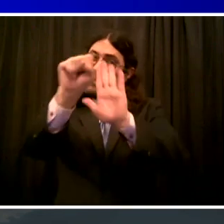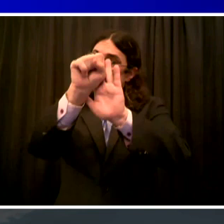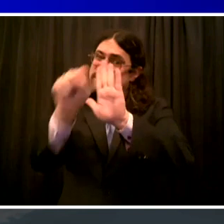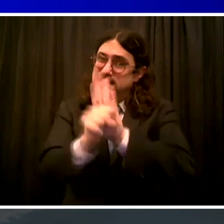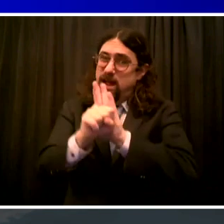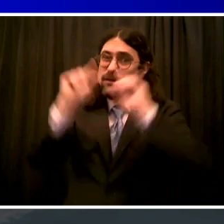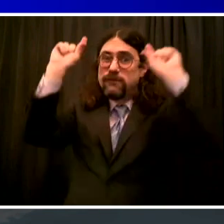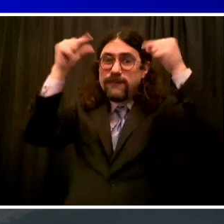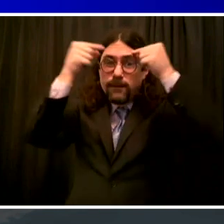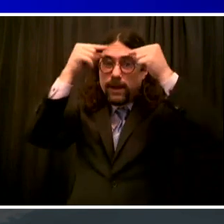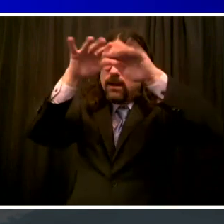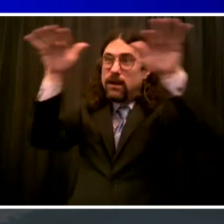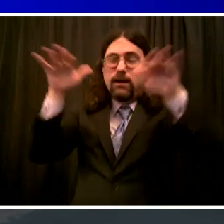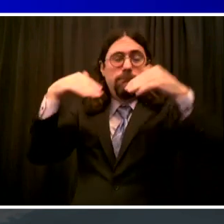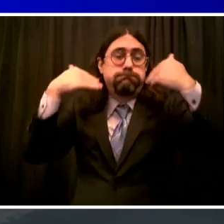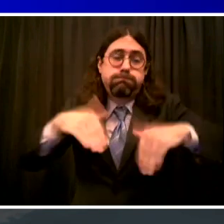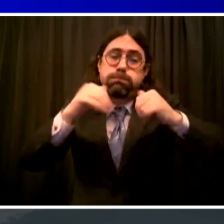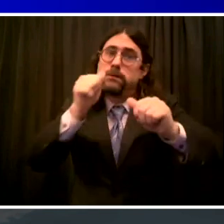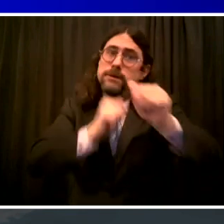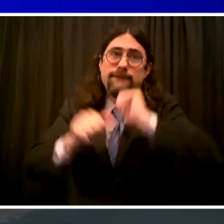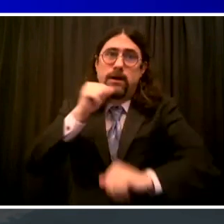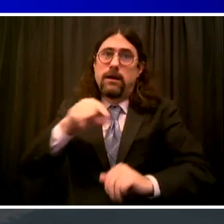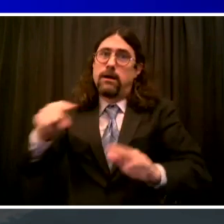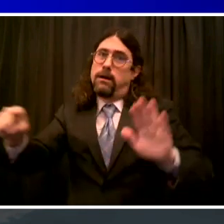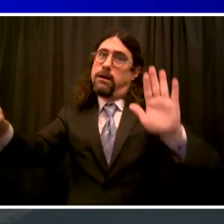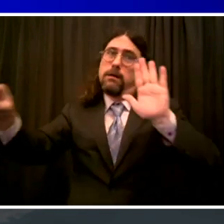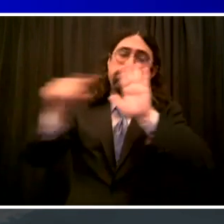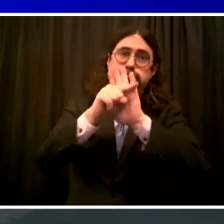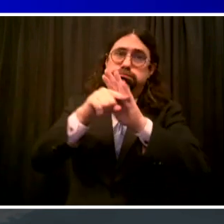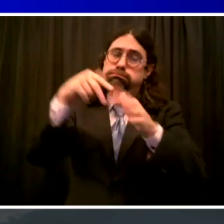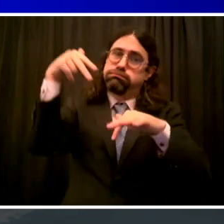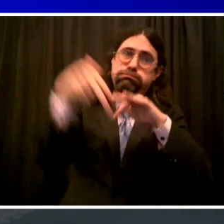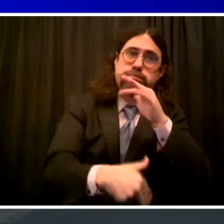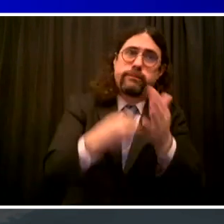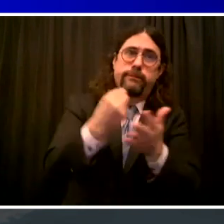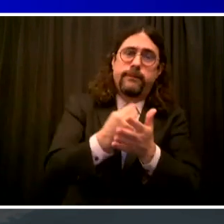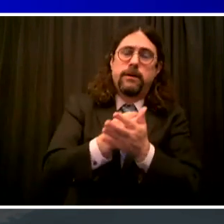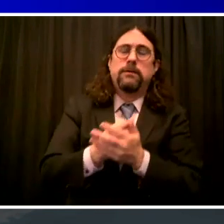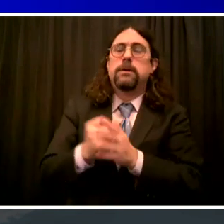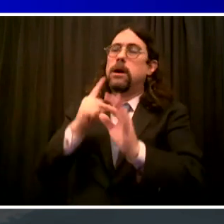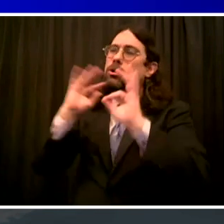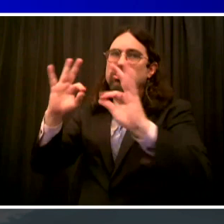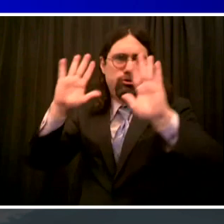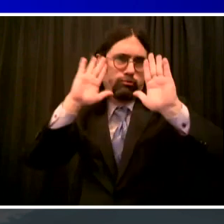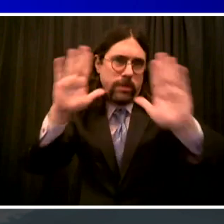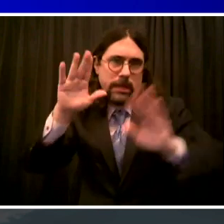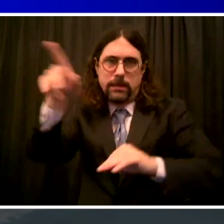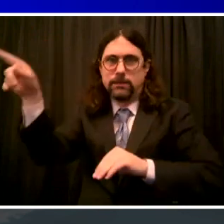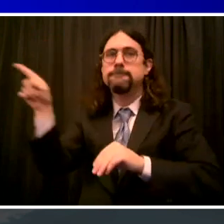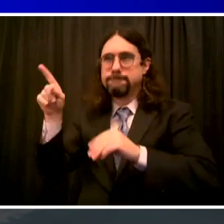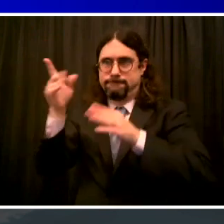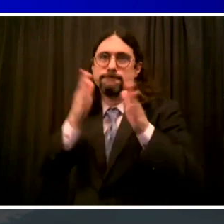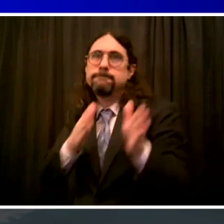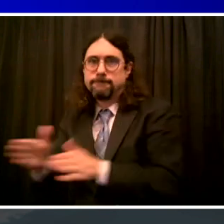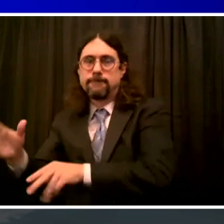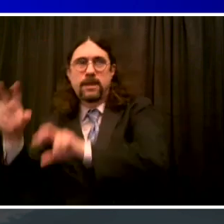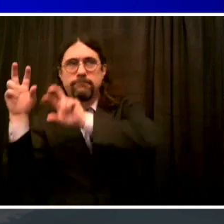NE WYORK ISN'T WHOLE, THEN THE TCIY OF NEW YORK